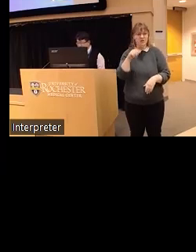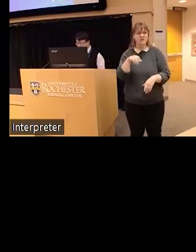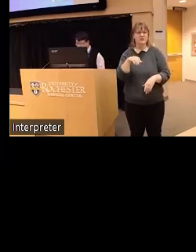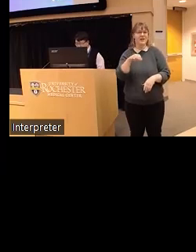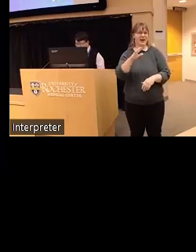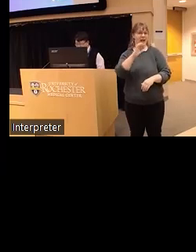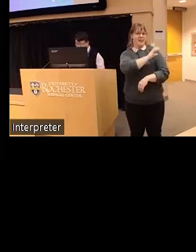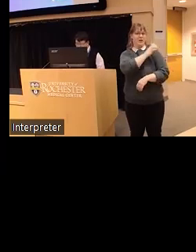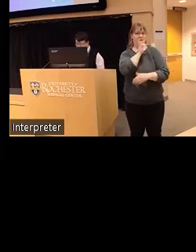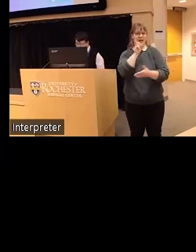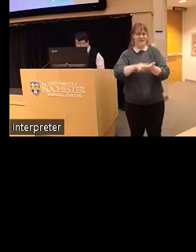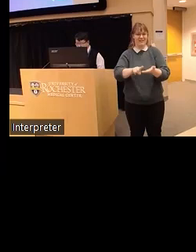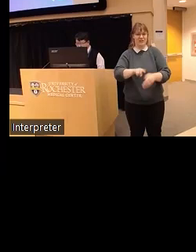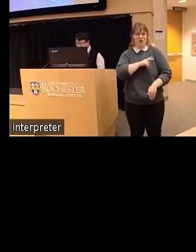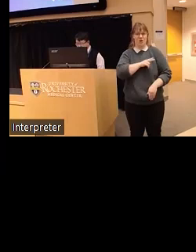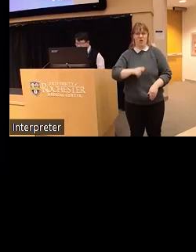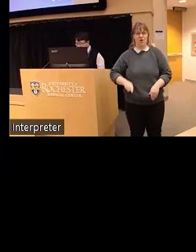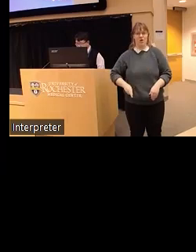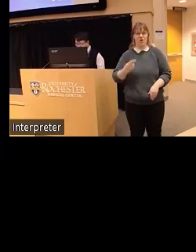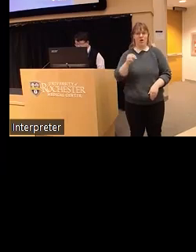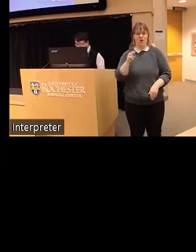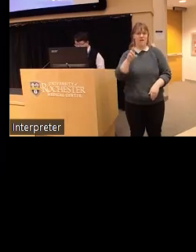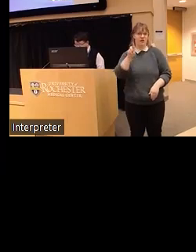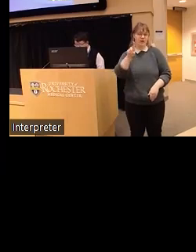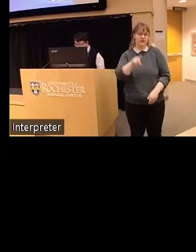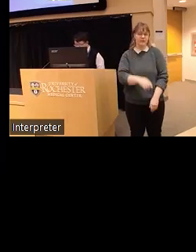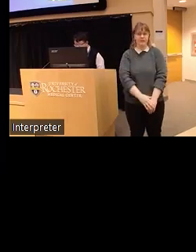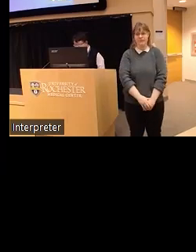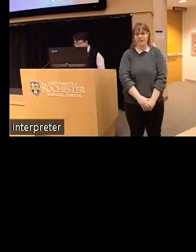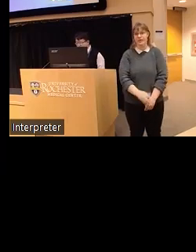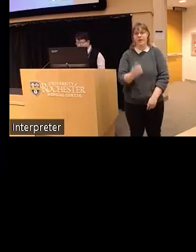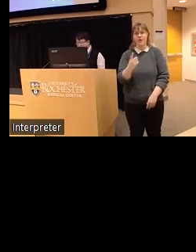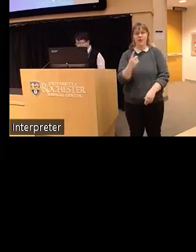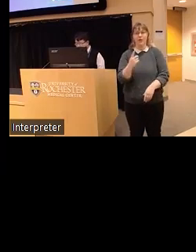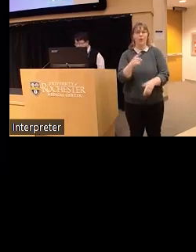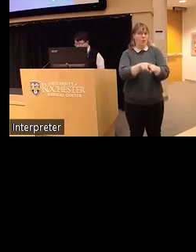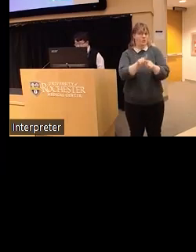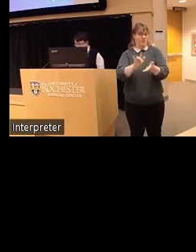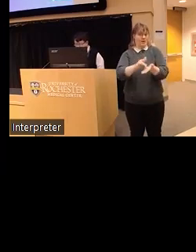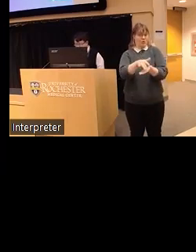at Harvard he then did one year of uh he also went to medical school at University Illinois